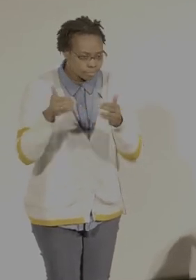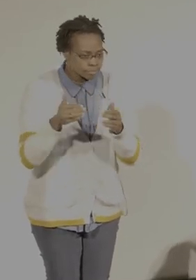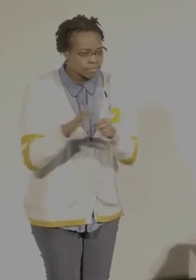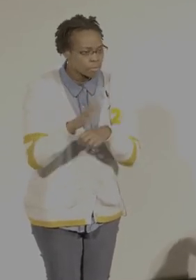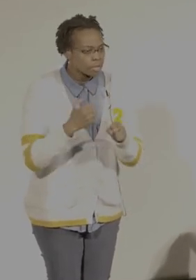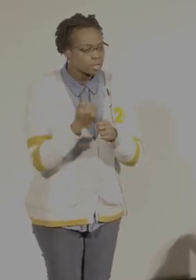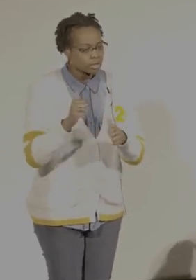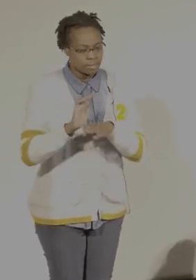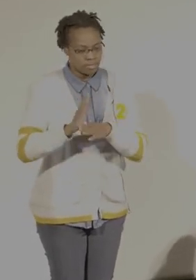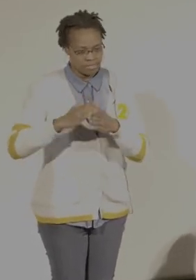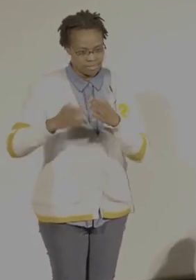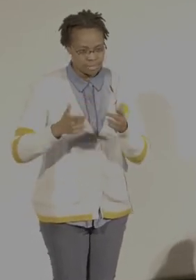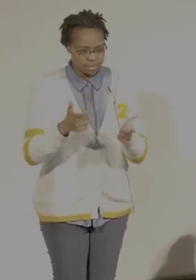to get the movie done as quickly as possible.